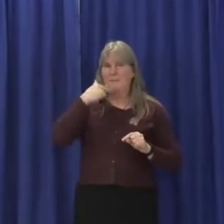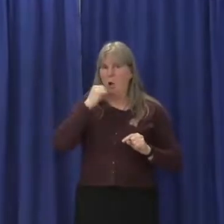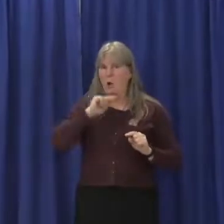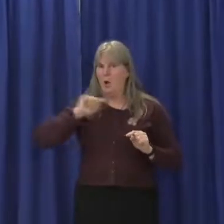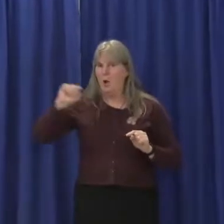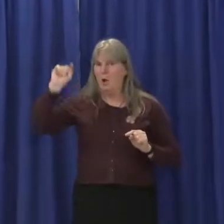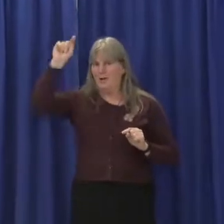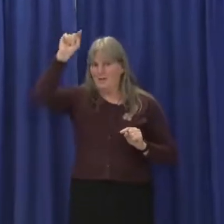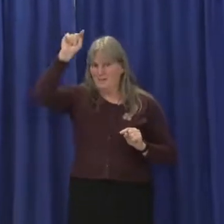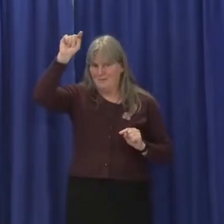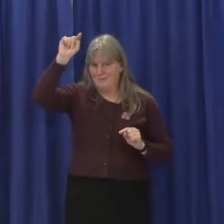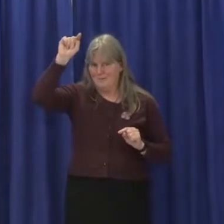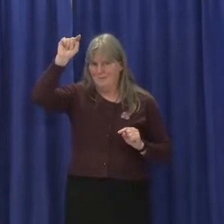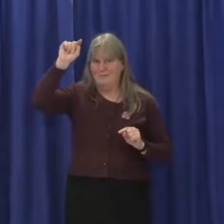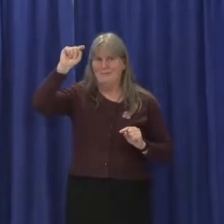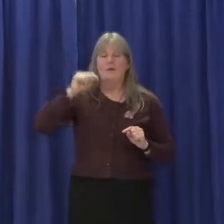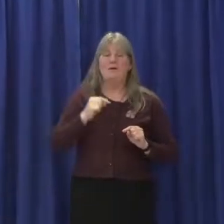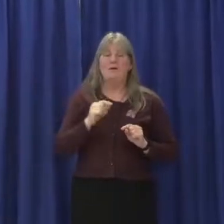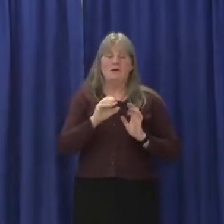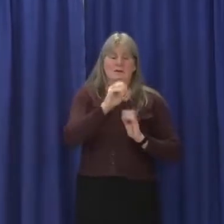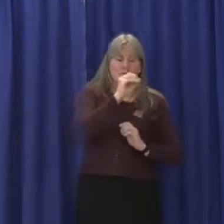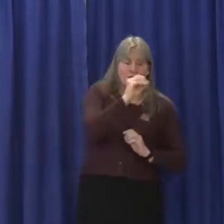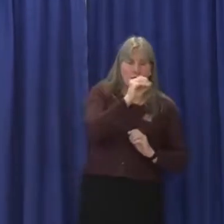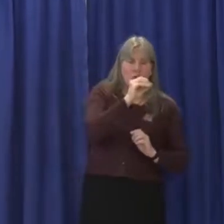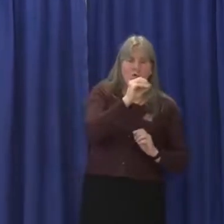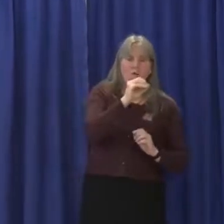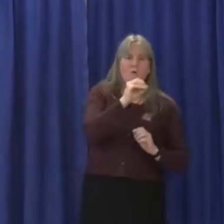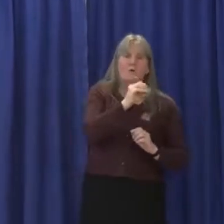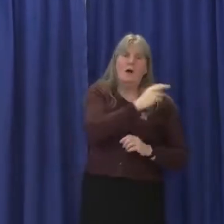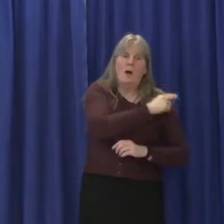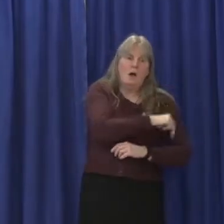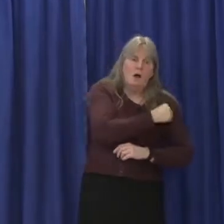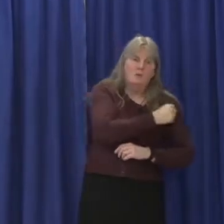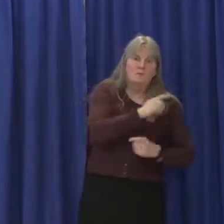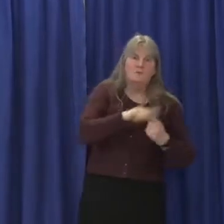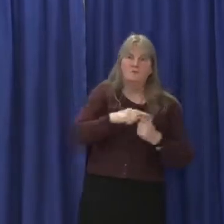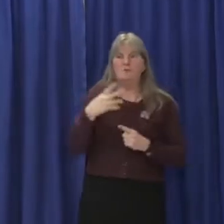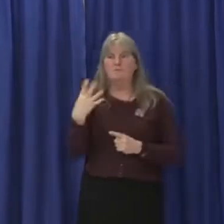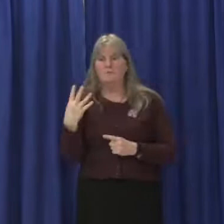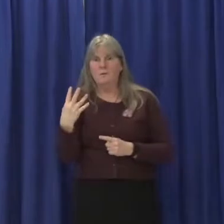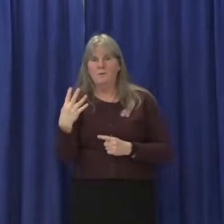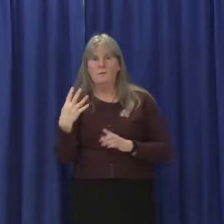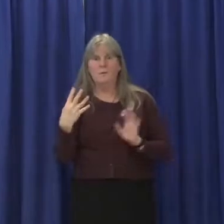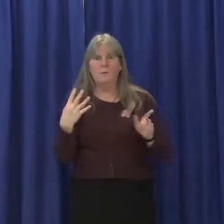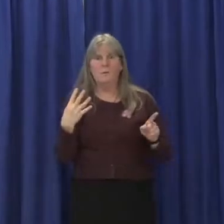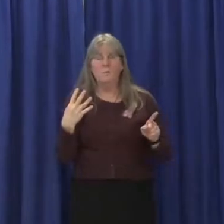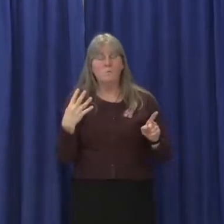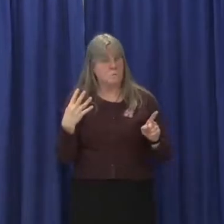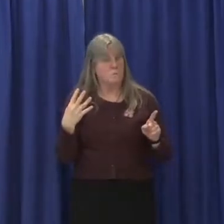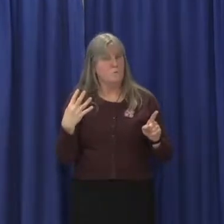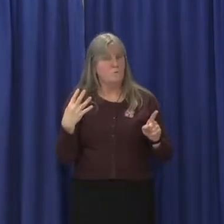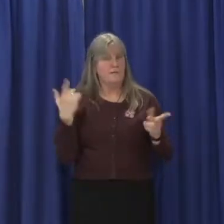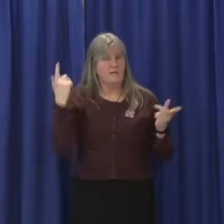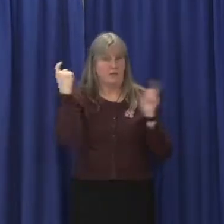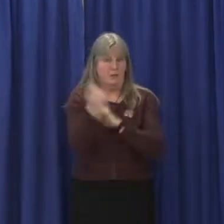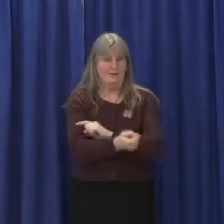And so to go from zero people in beds to four is an extreme change in Yukon.